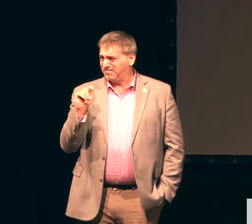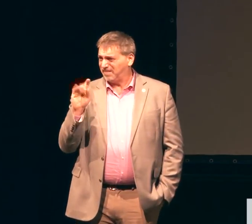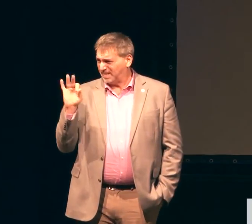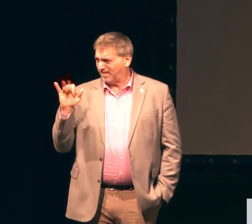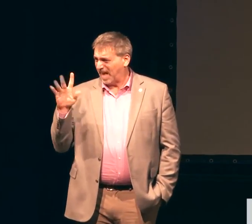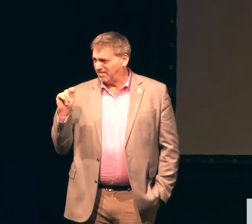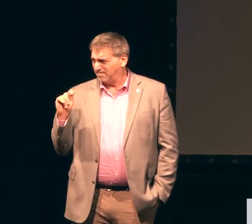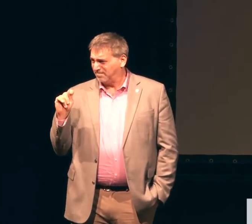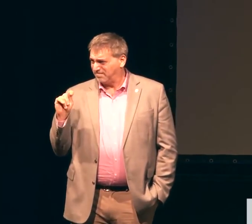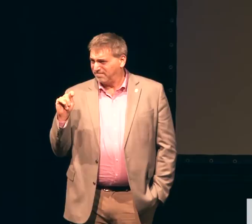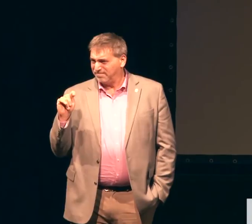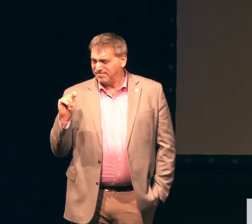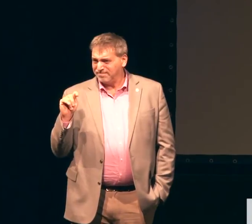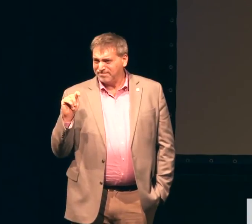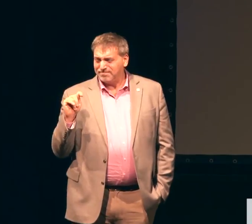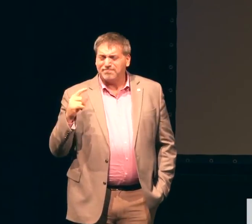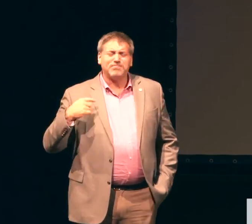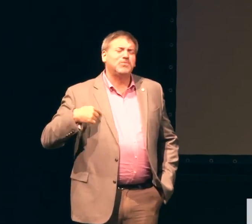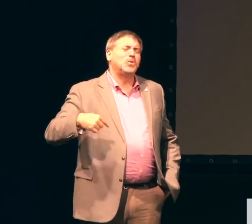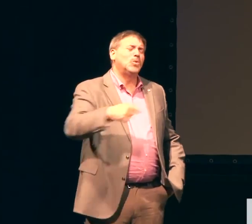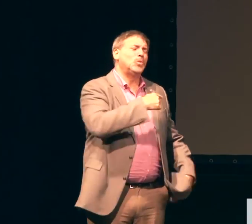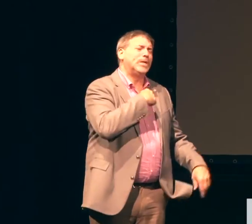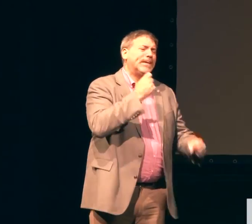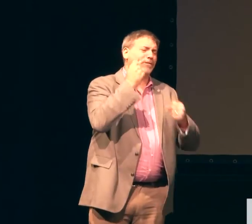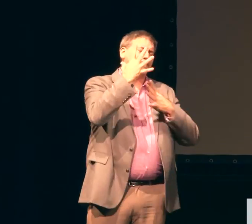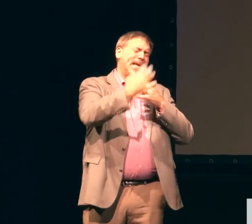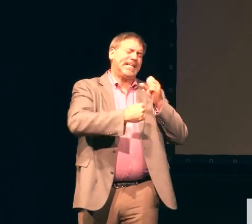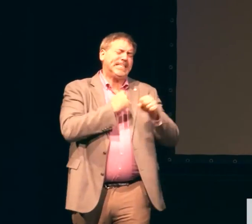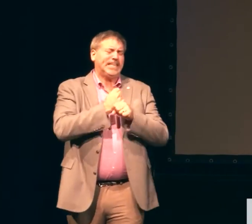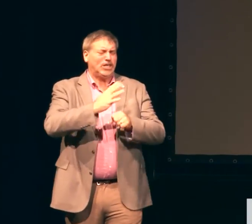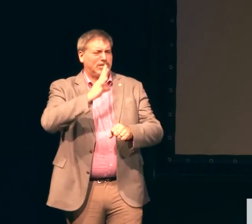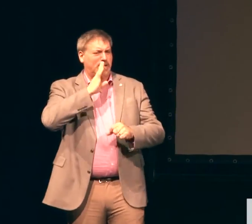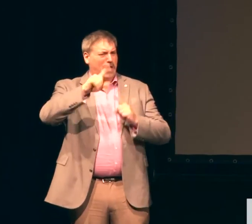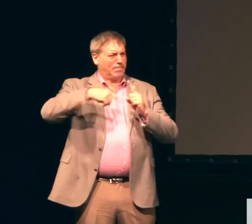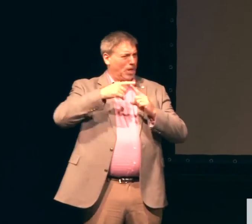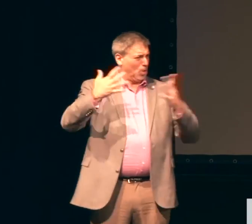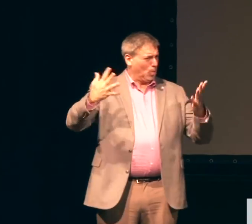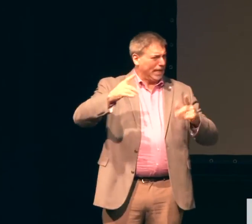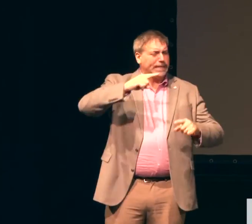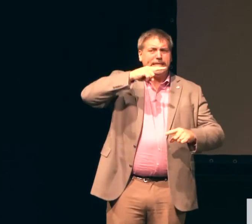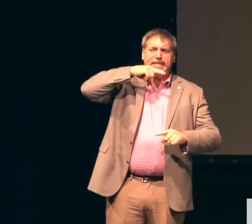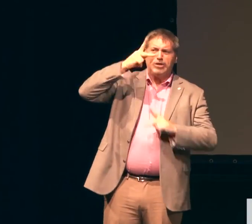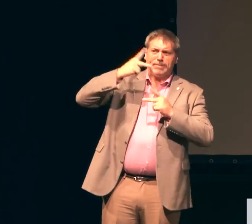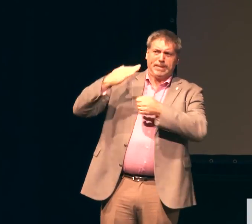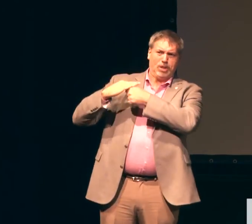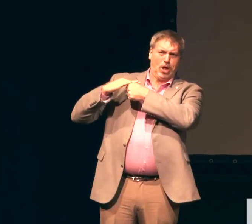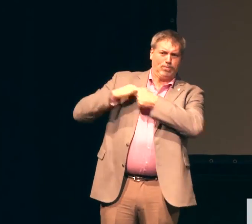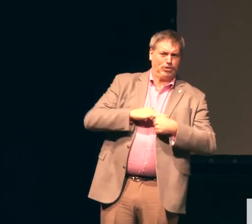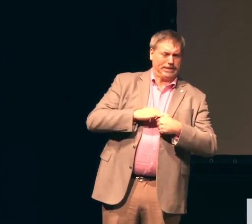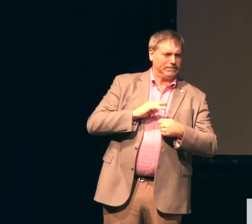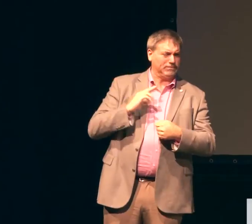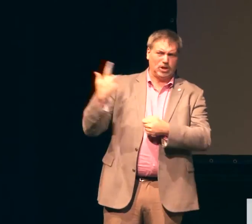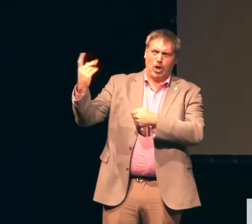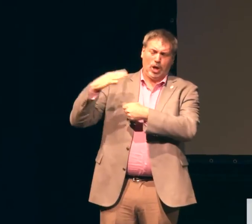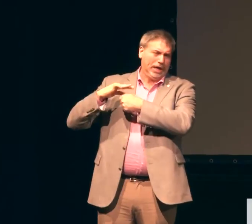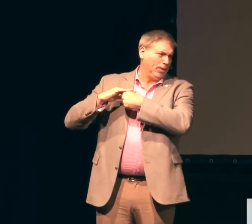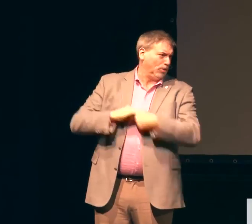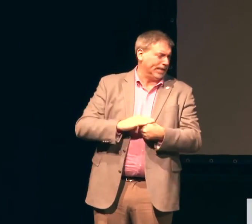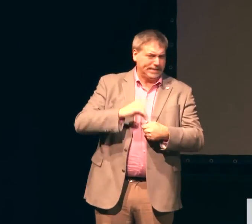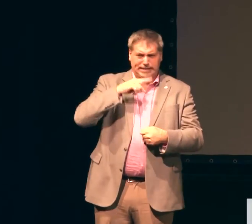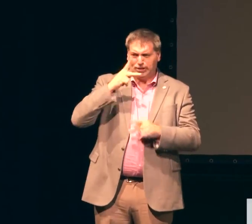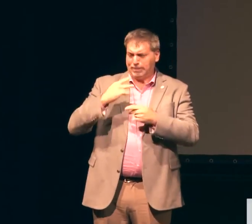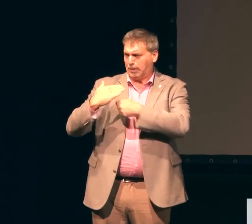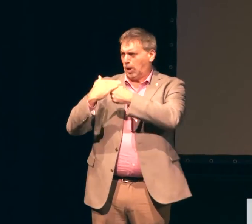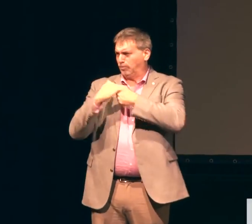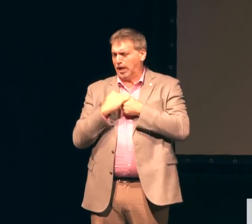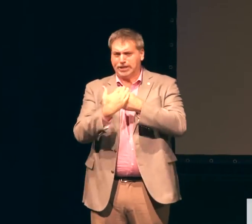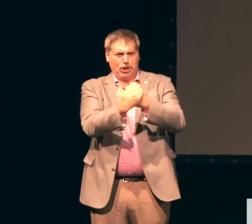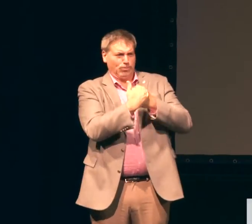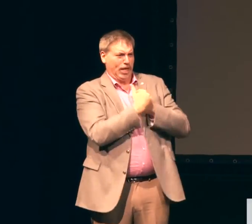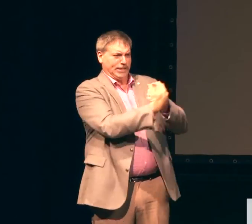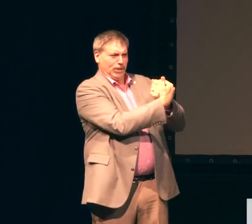that's a fact. For many years, we have talked about hearing people oppressing Deaf people.